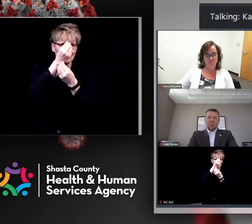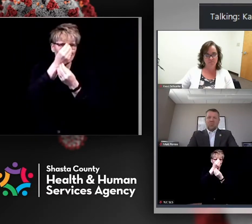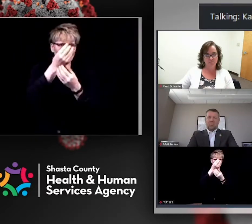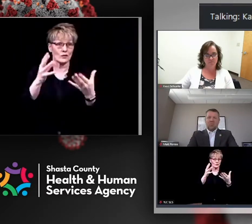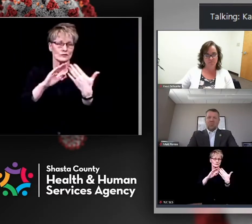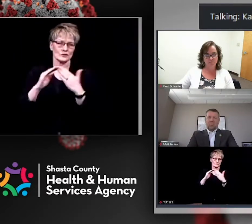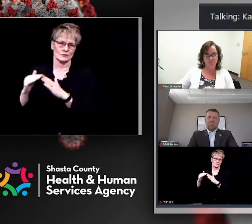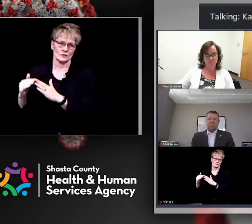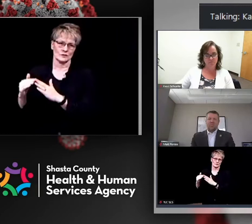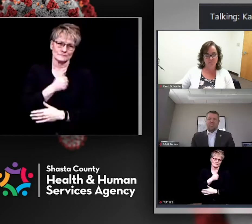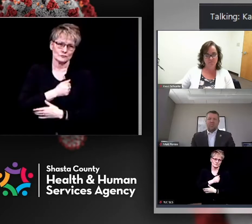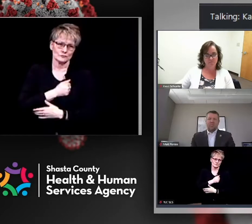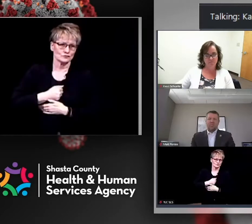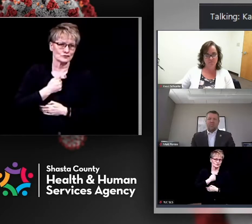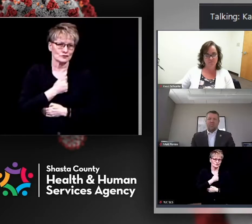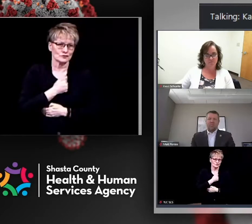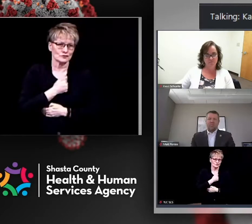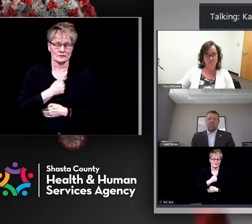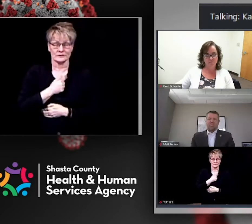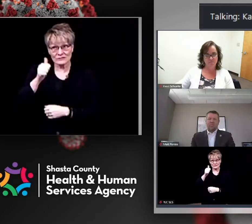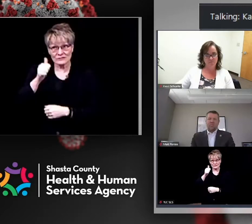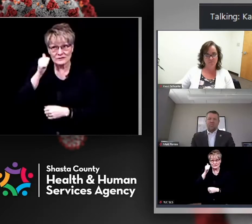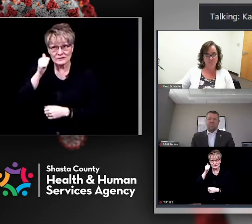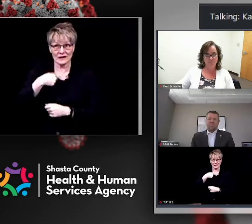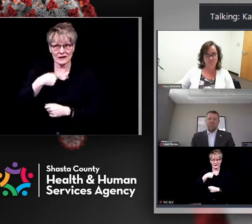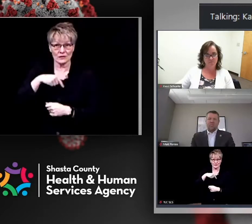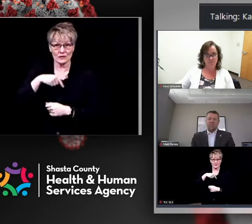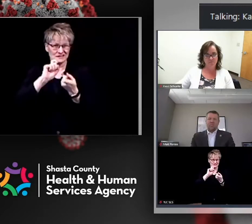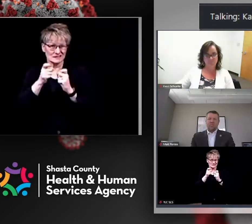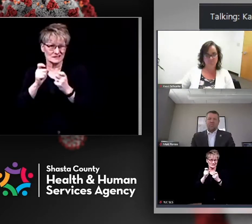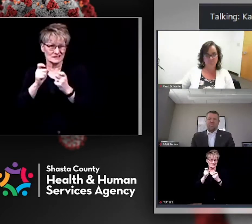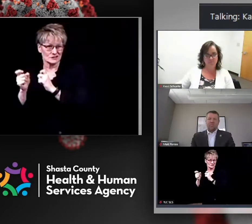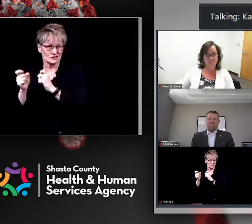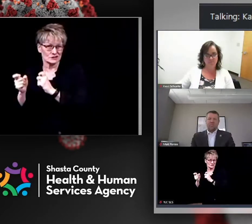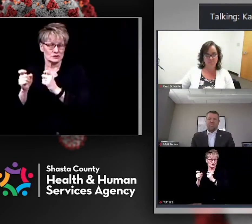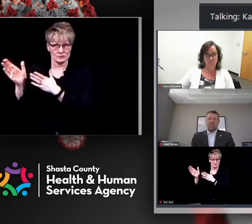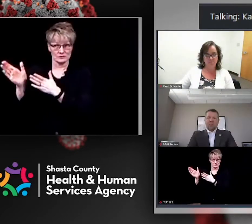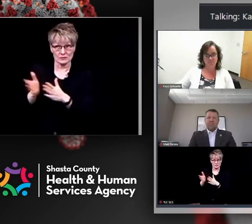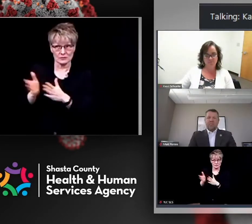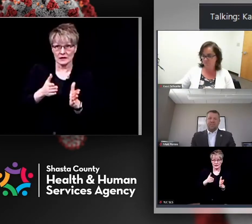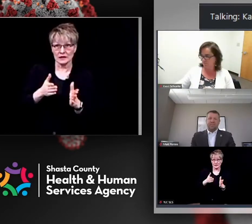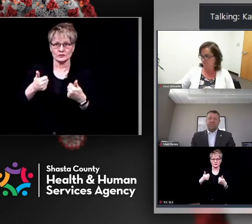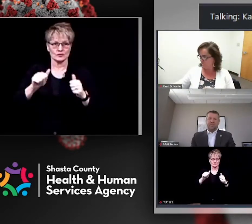planning day to day and pushing vaccine out every day and hoping that appointments that our partners